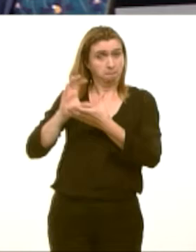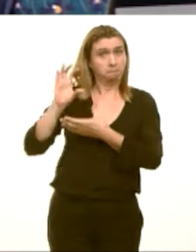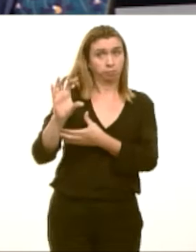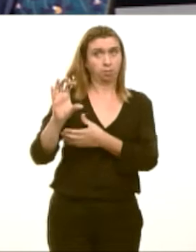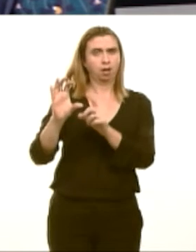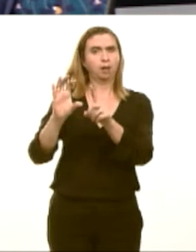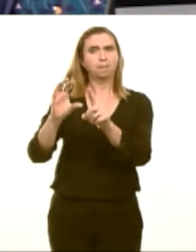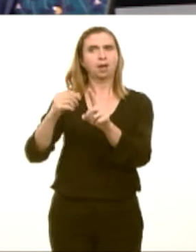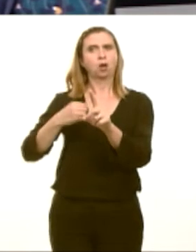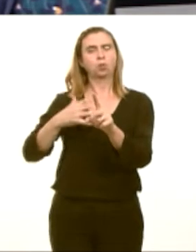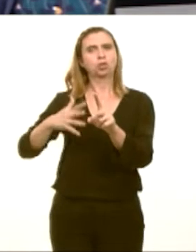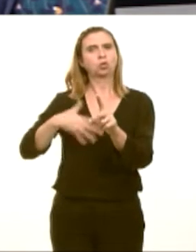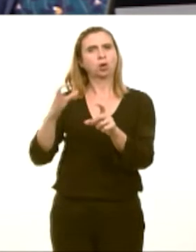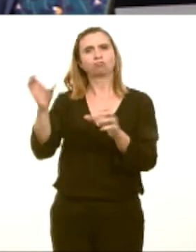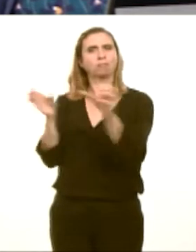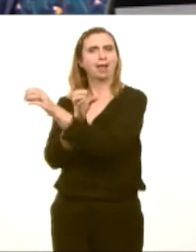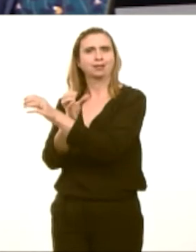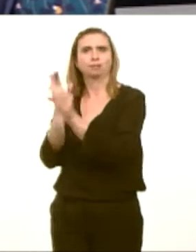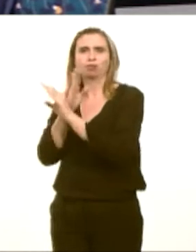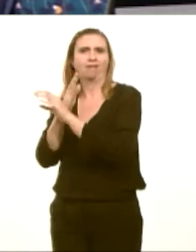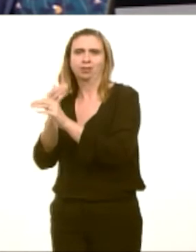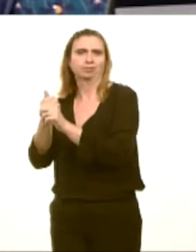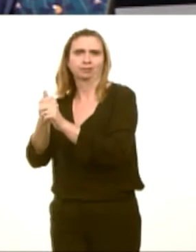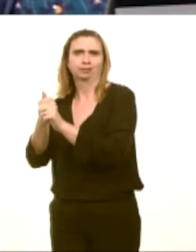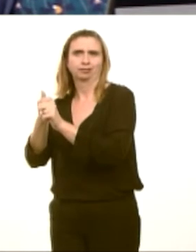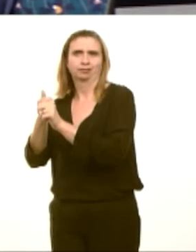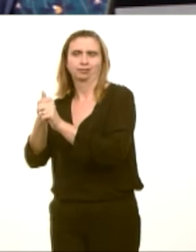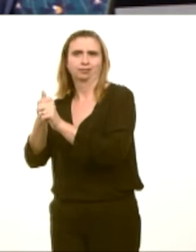otherwise deliveróthatís not what Superfast Cymru is designed to achieve, of course.